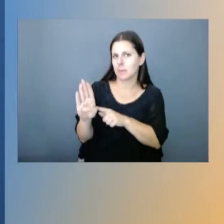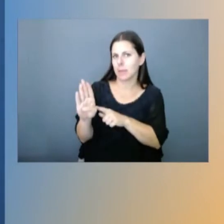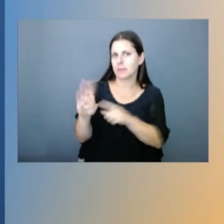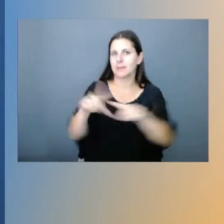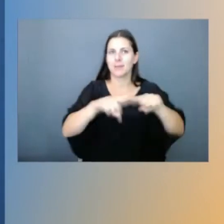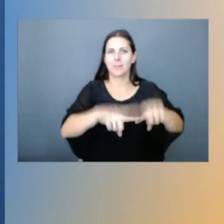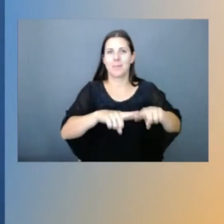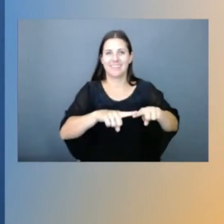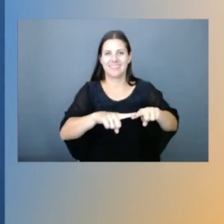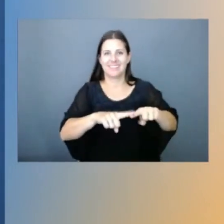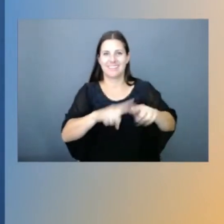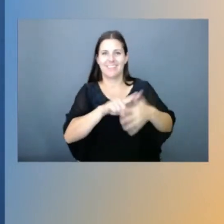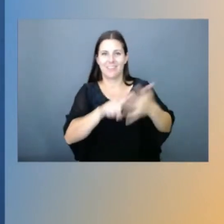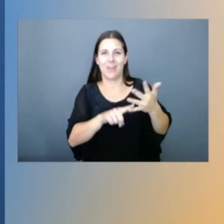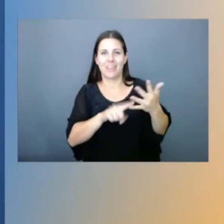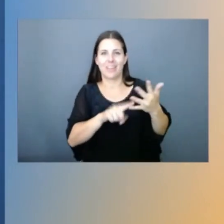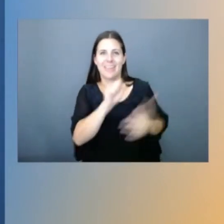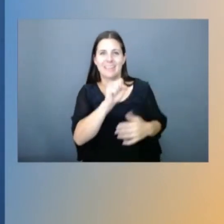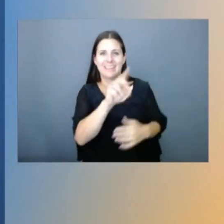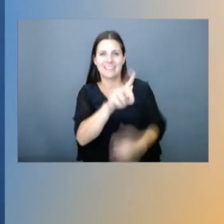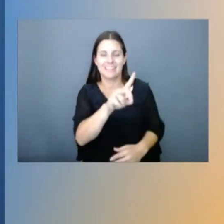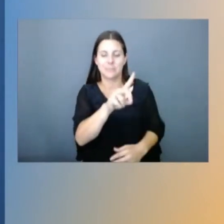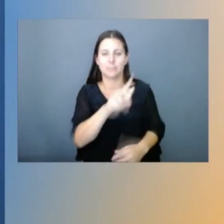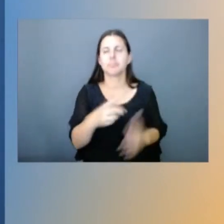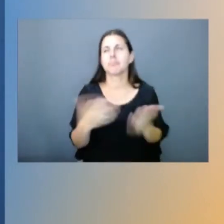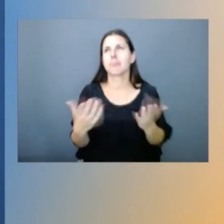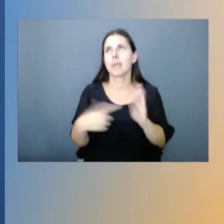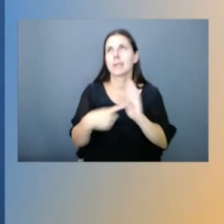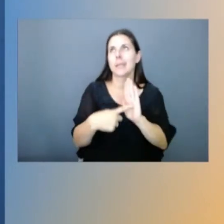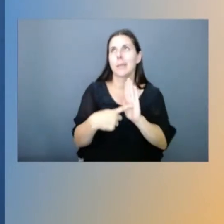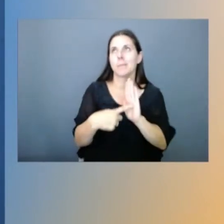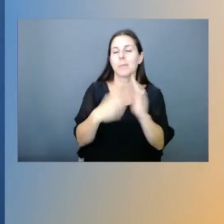Let me give you like good examples of how you use